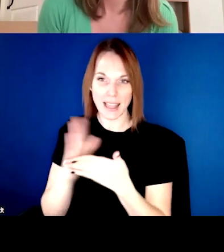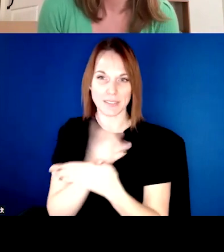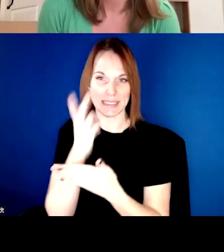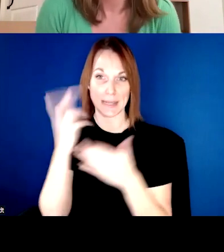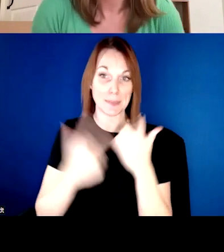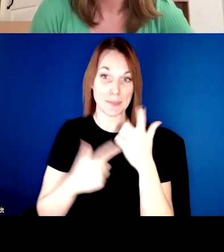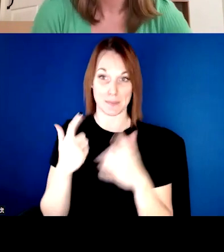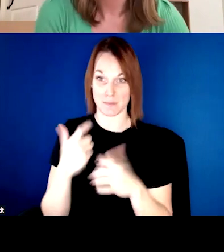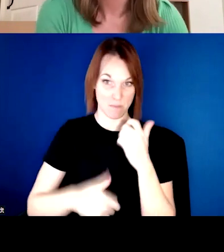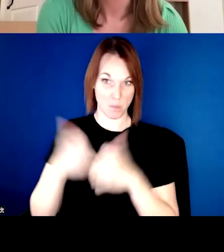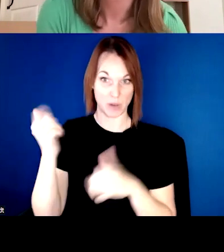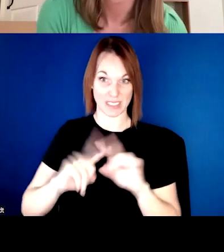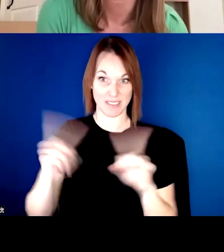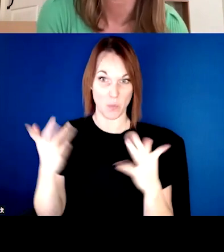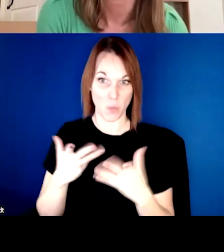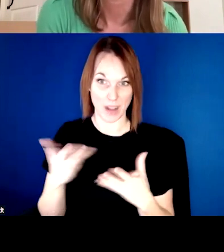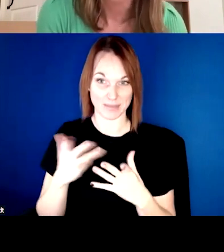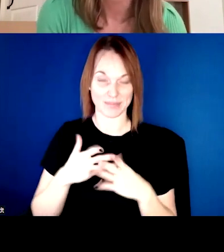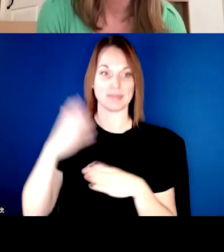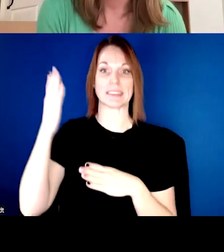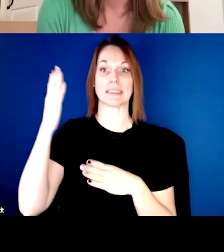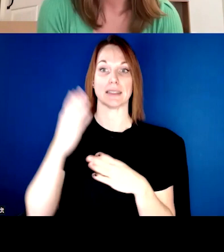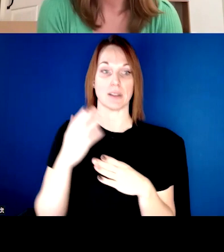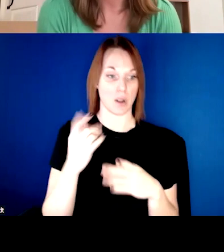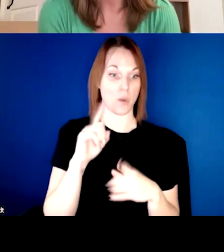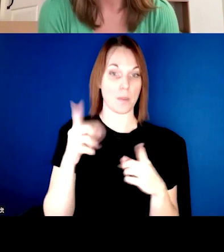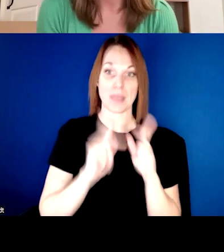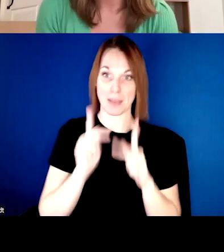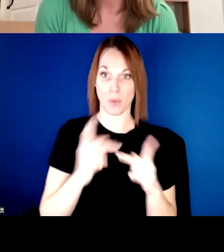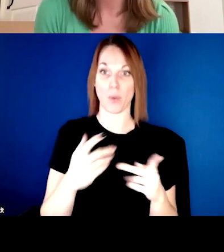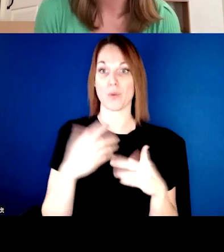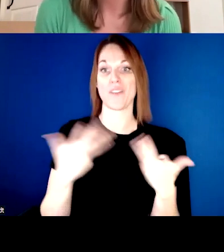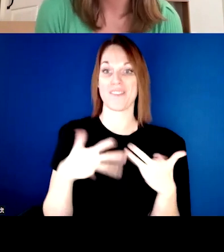ended their education with a high school diploma were much more likely to say that